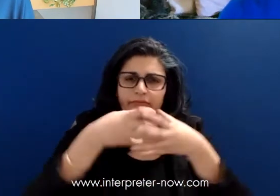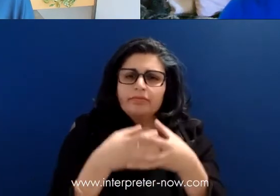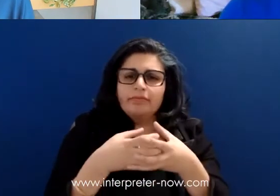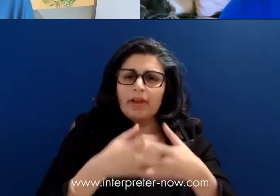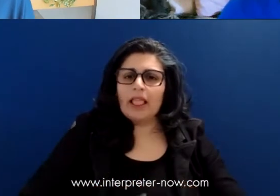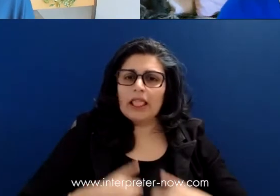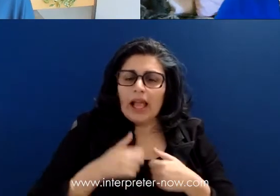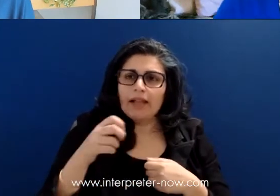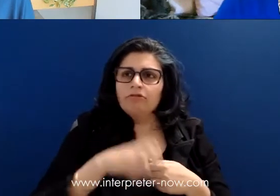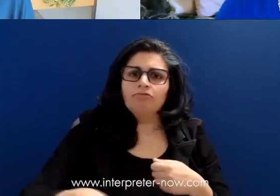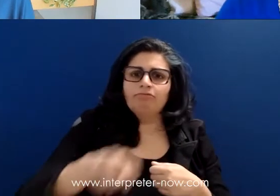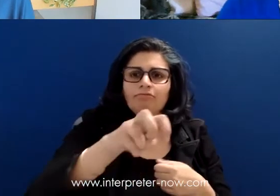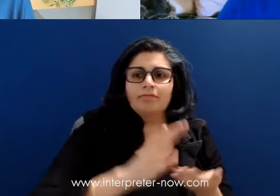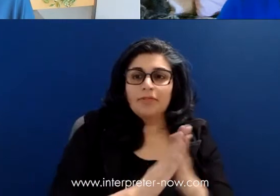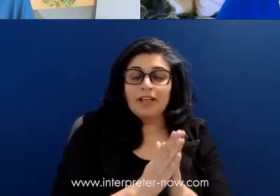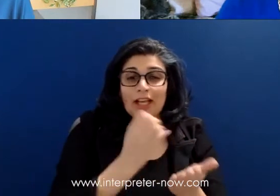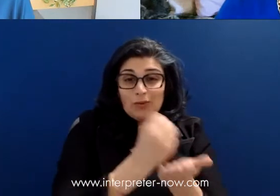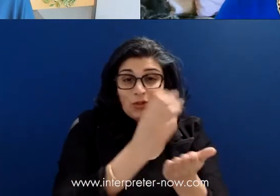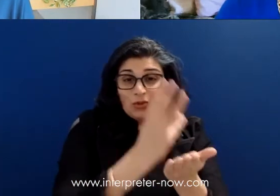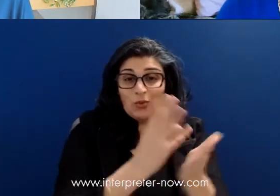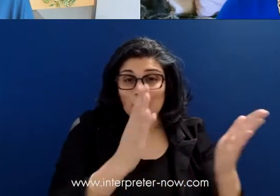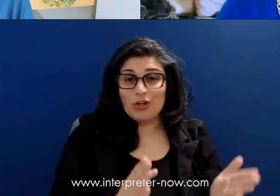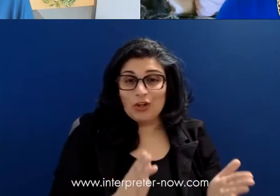I became a social worker at a young age.